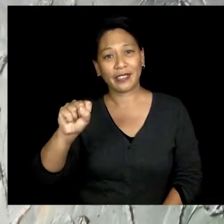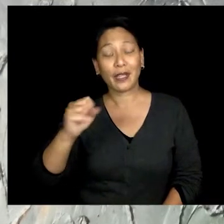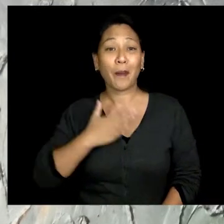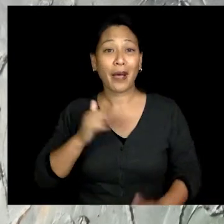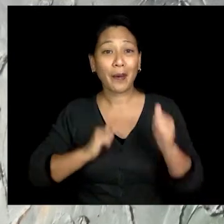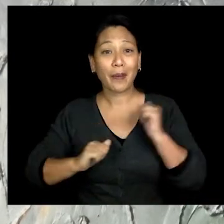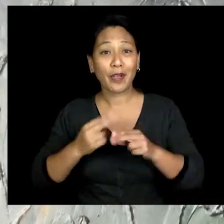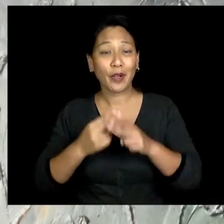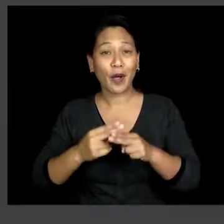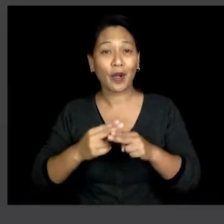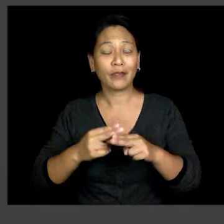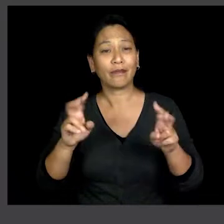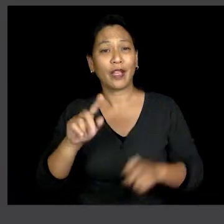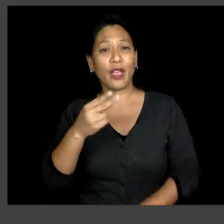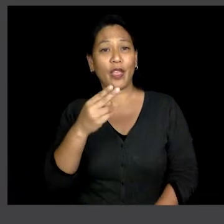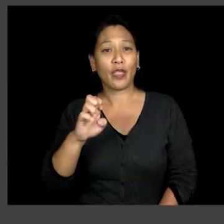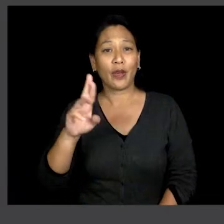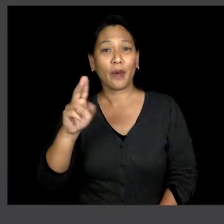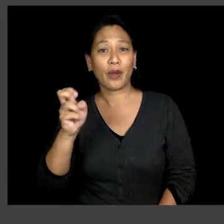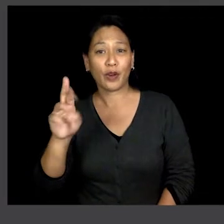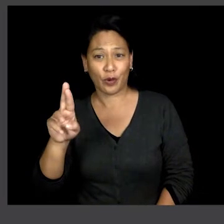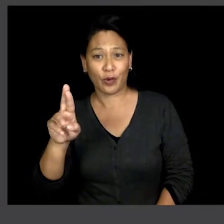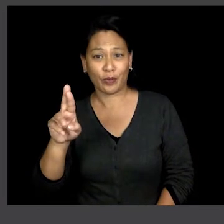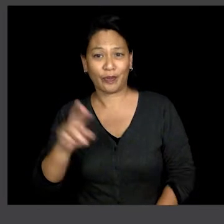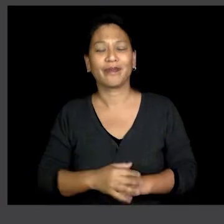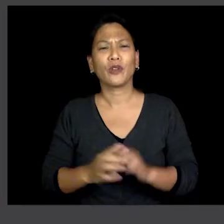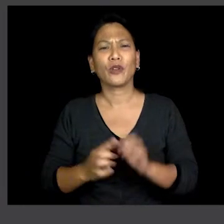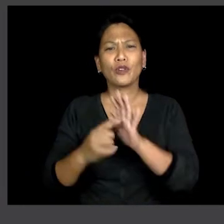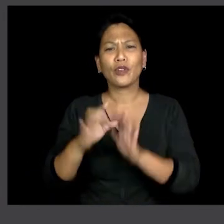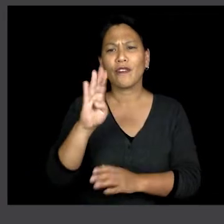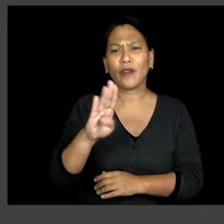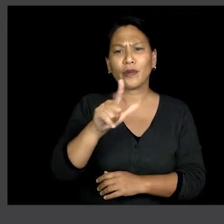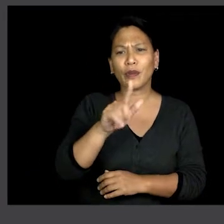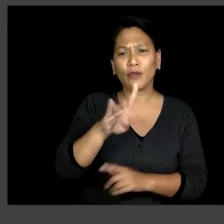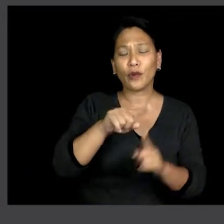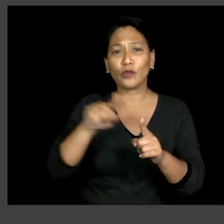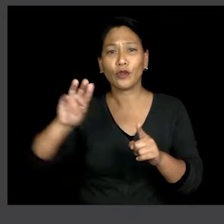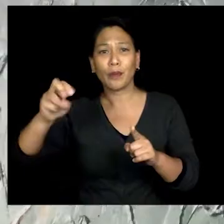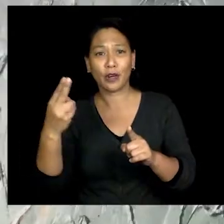"The Runner" will be at GCTC from February 24th to March 6th, 2022.